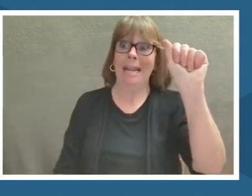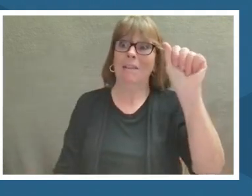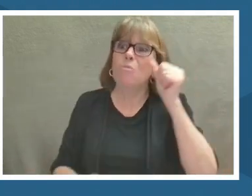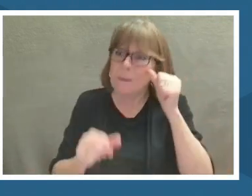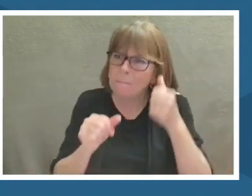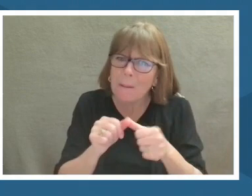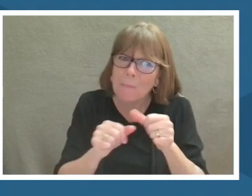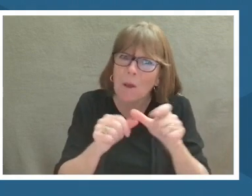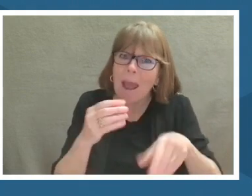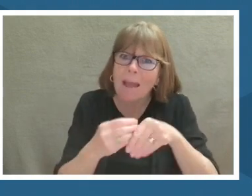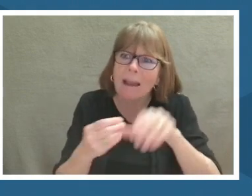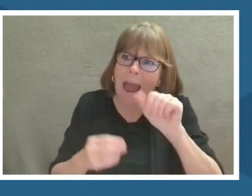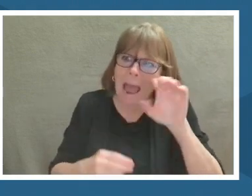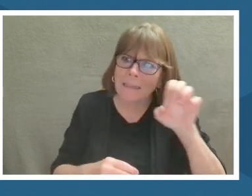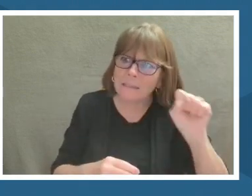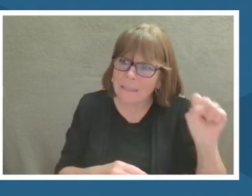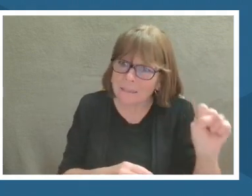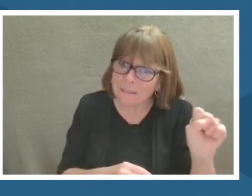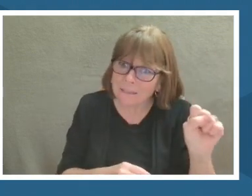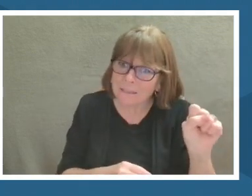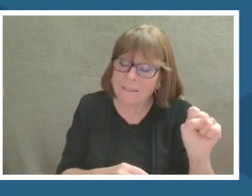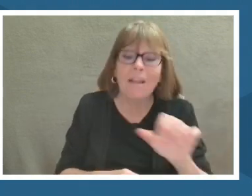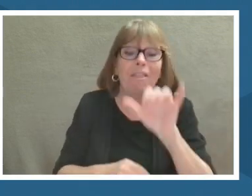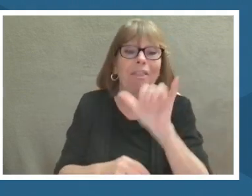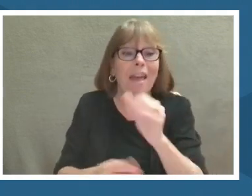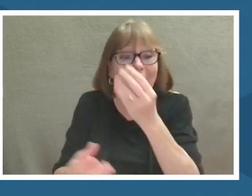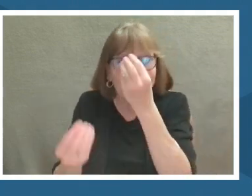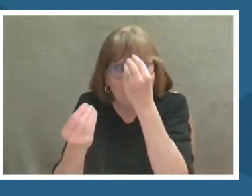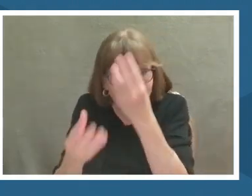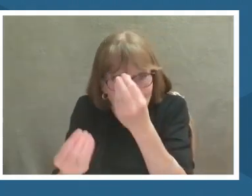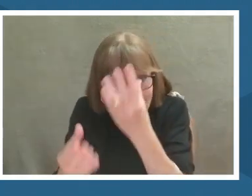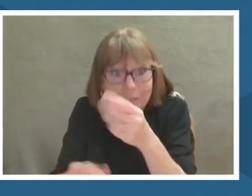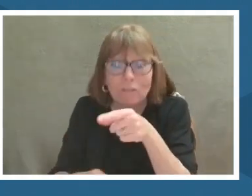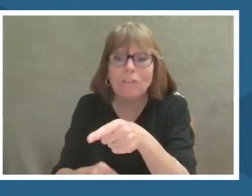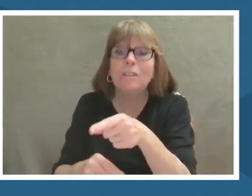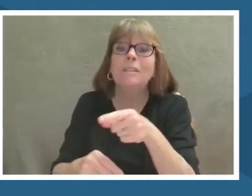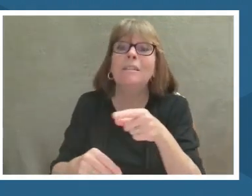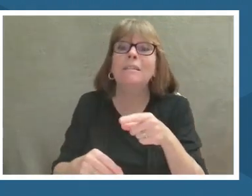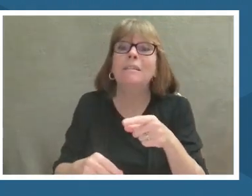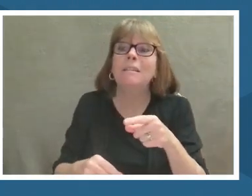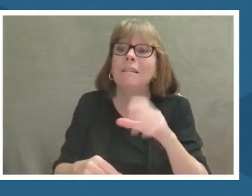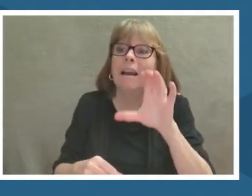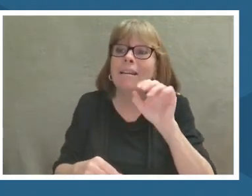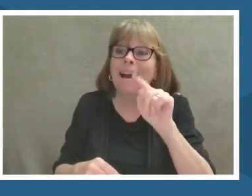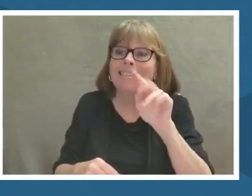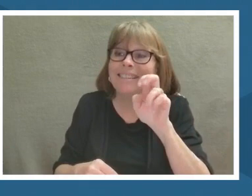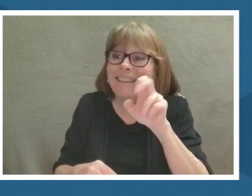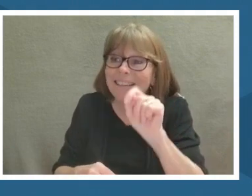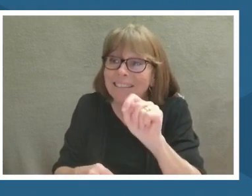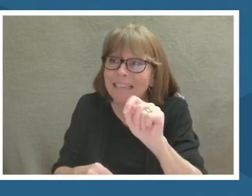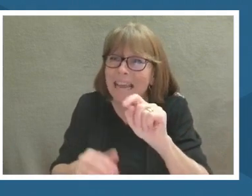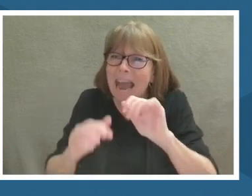disciplinary content knowledge accessible to you how do you personalize